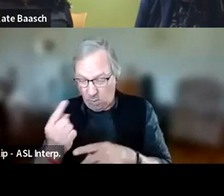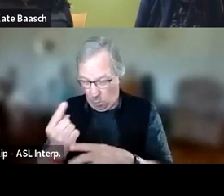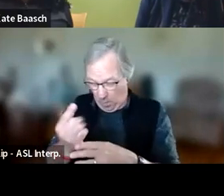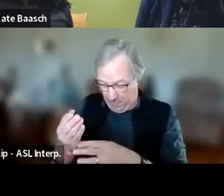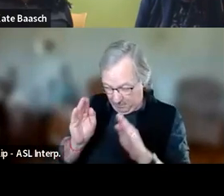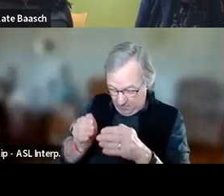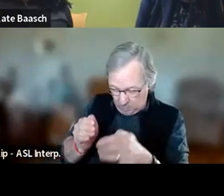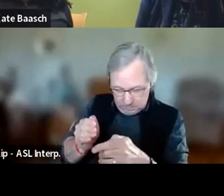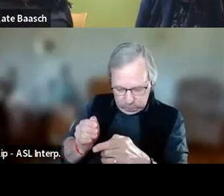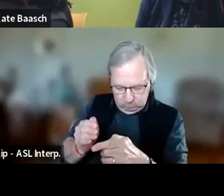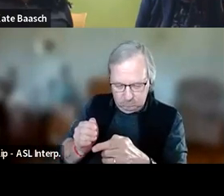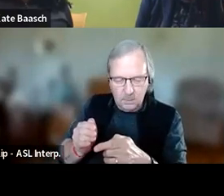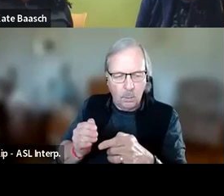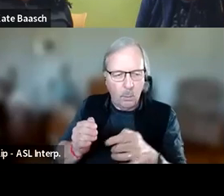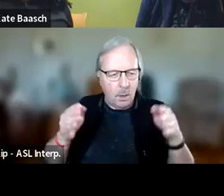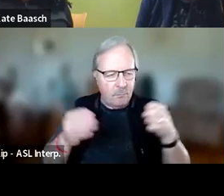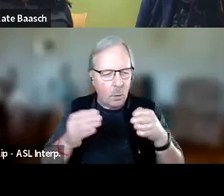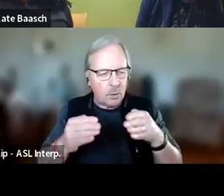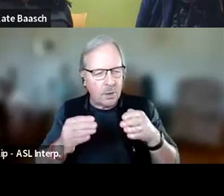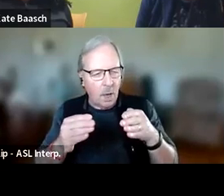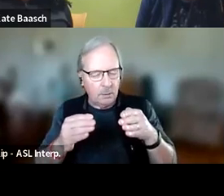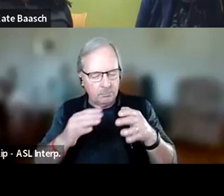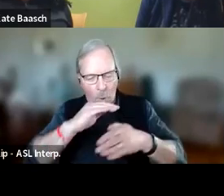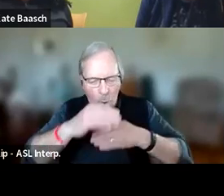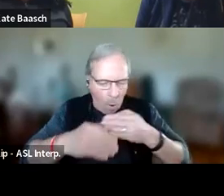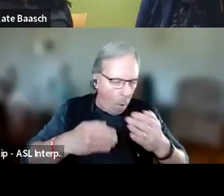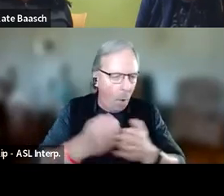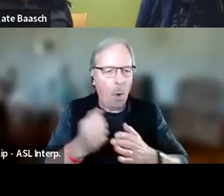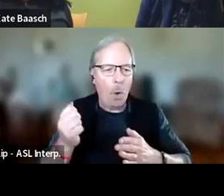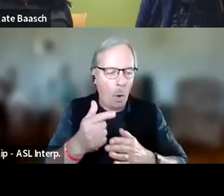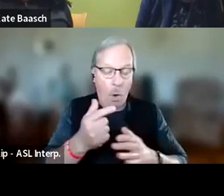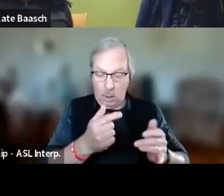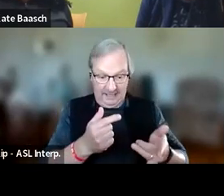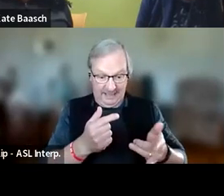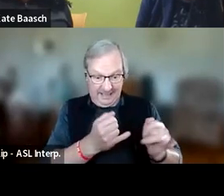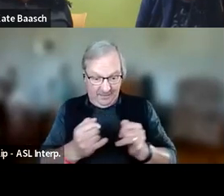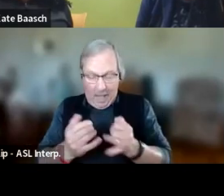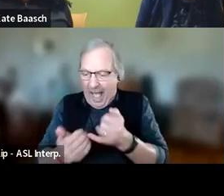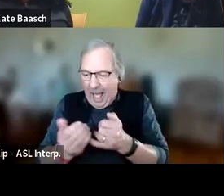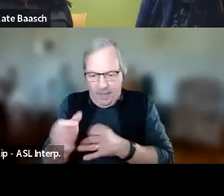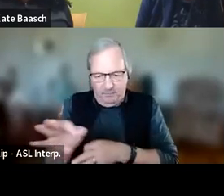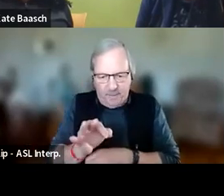but we also wanted to focus on the overall aspect of how this individual is functioning and how this individual,